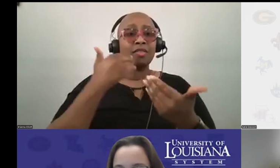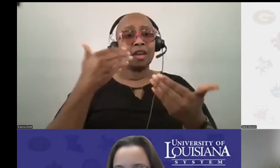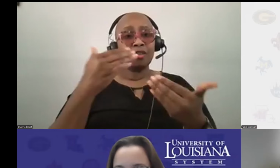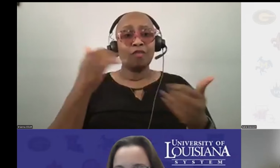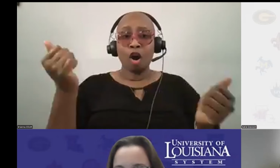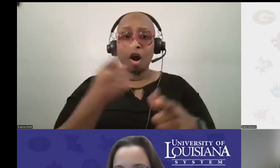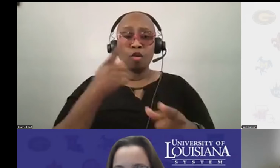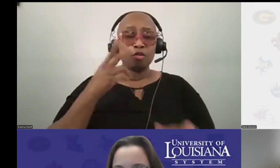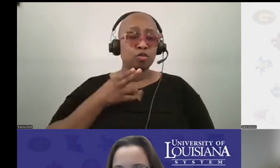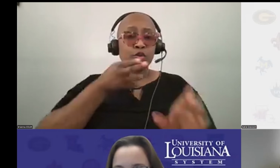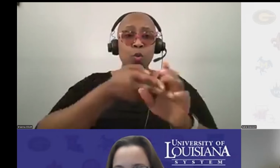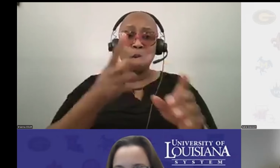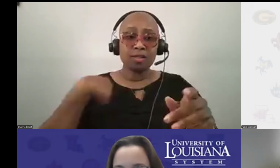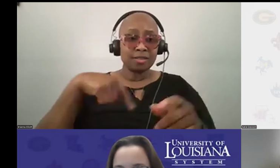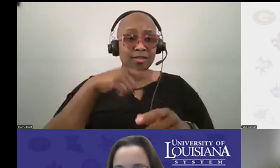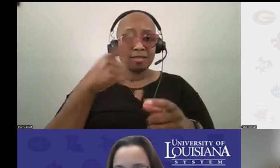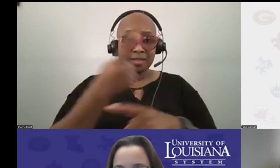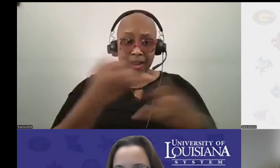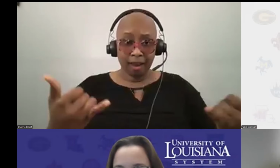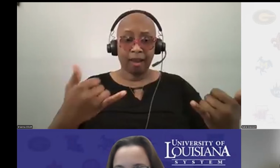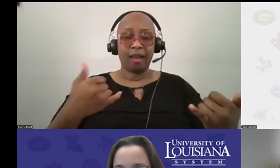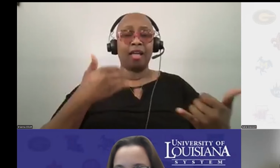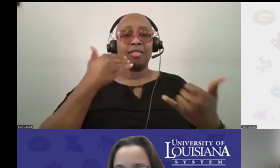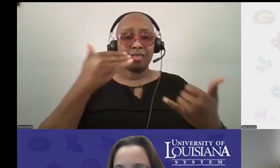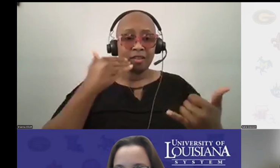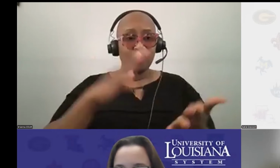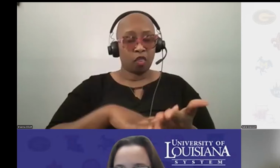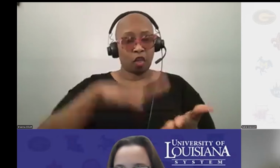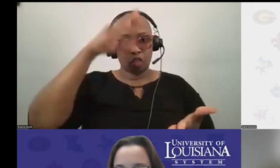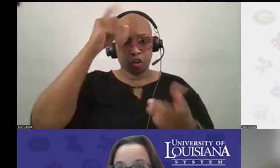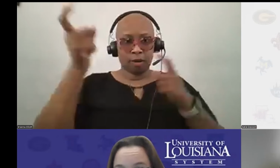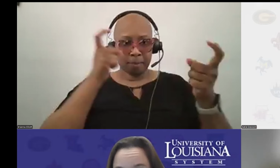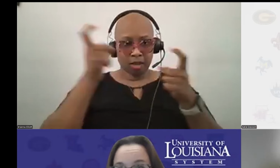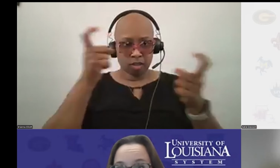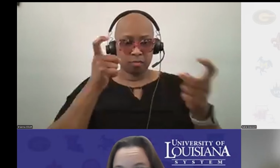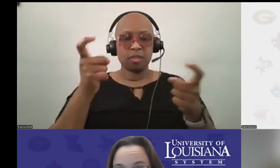to the learning management system coordinators on each campus. They are phenomenal resources for you